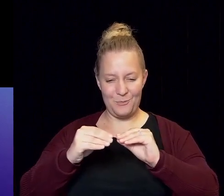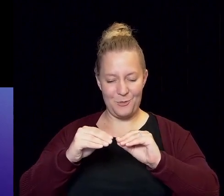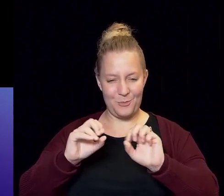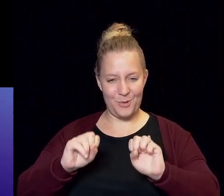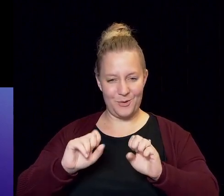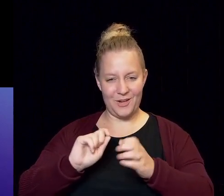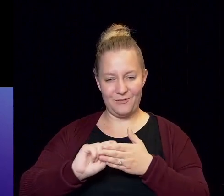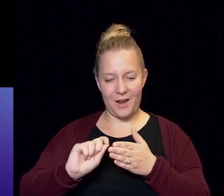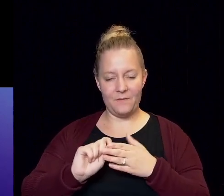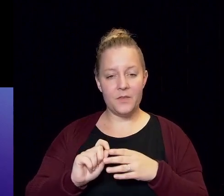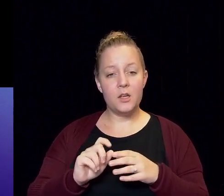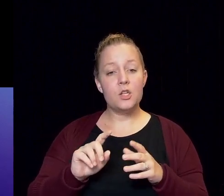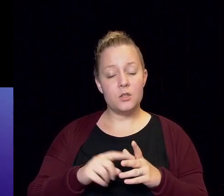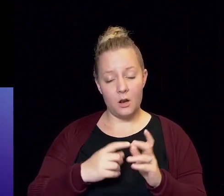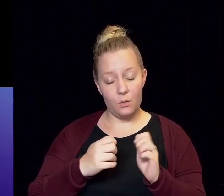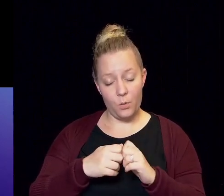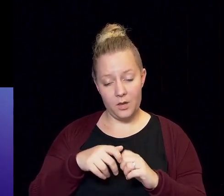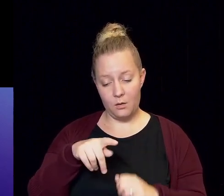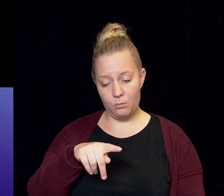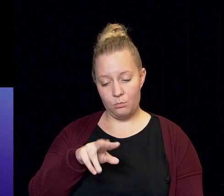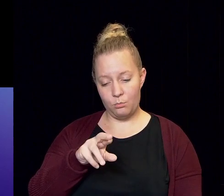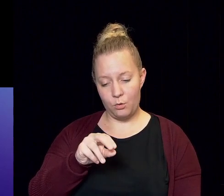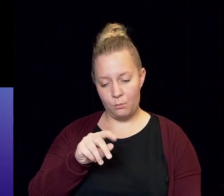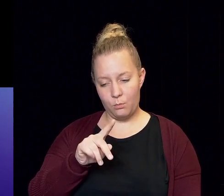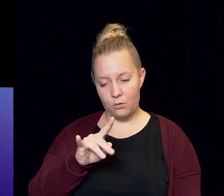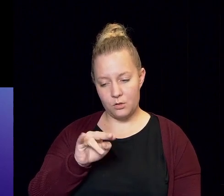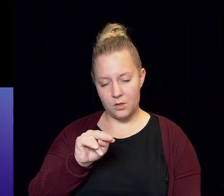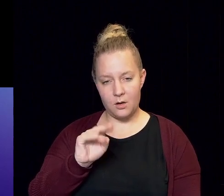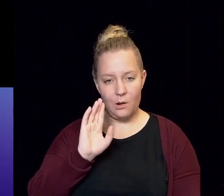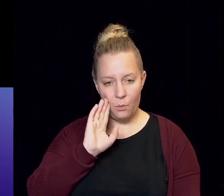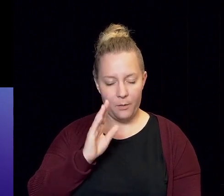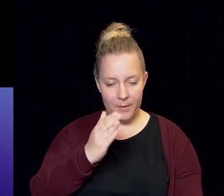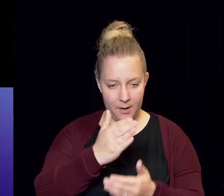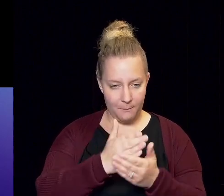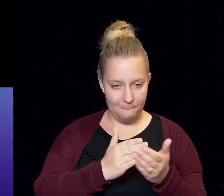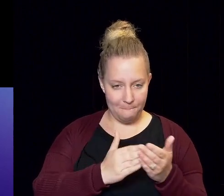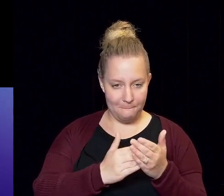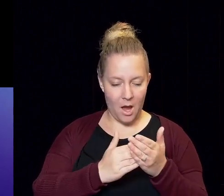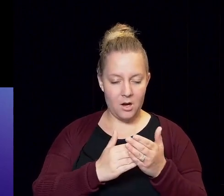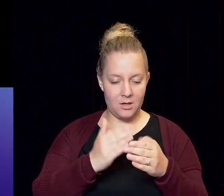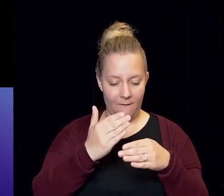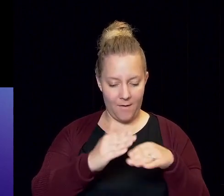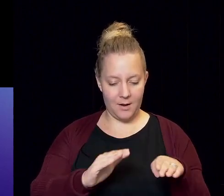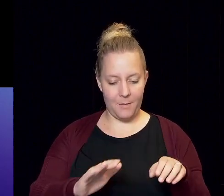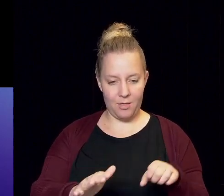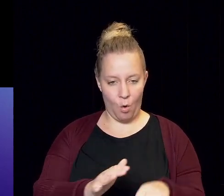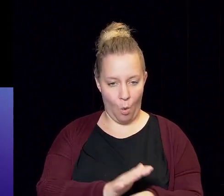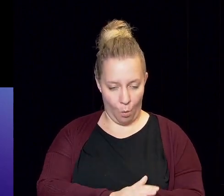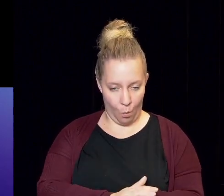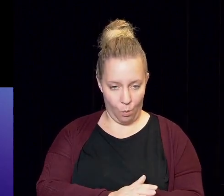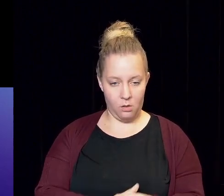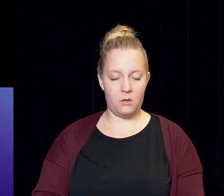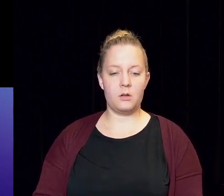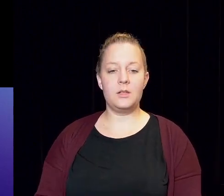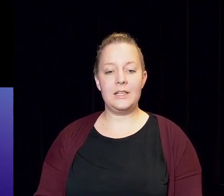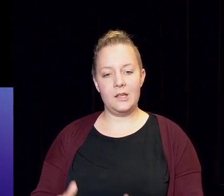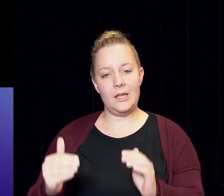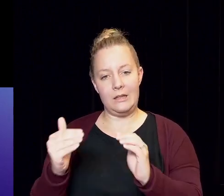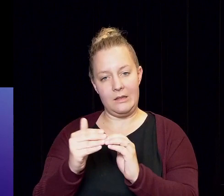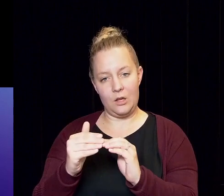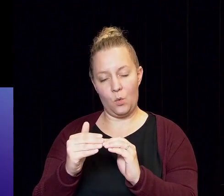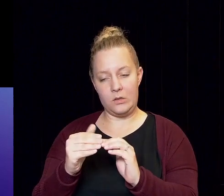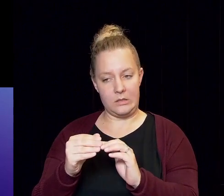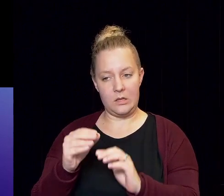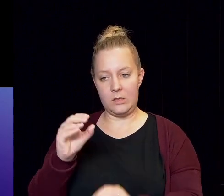with our proportion. And, I know that it's going to be the part over the whole, equals the percent